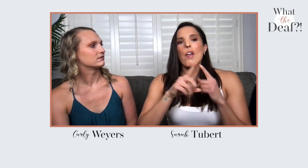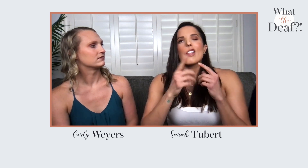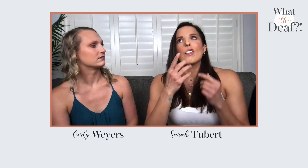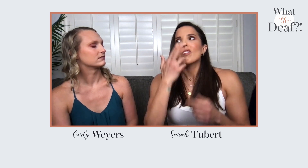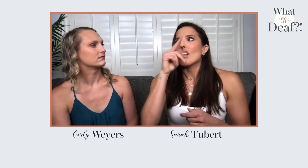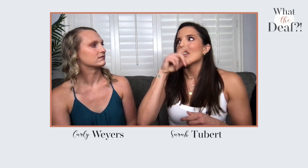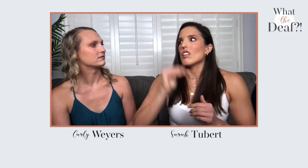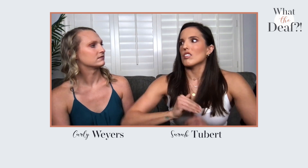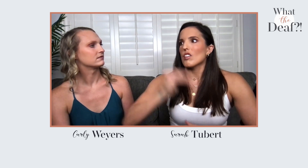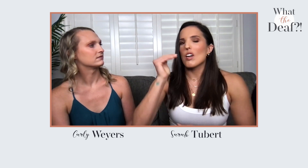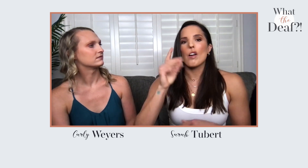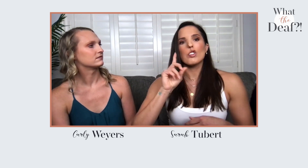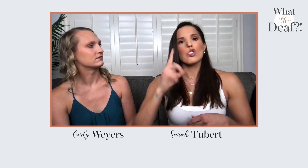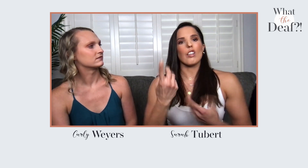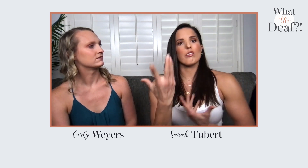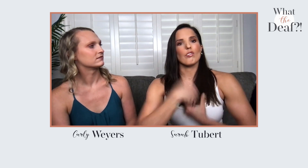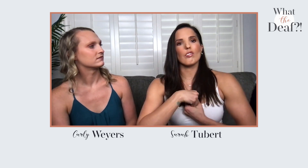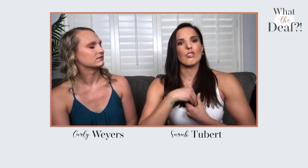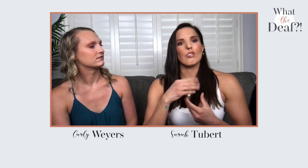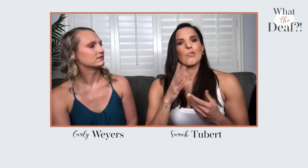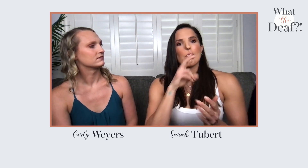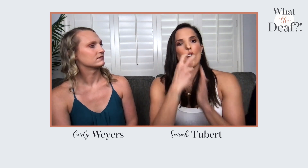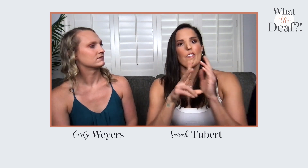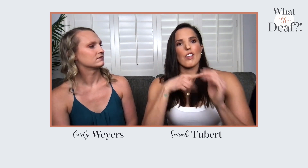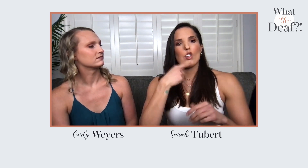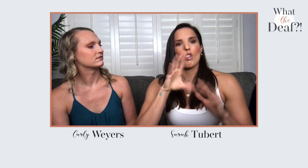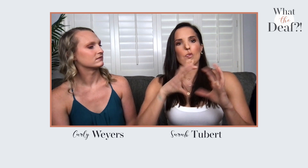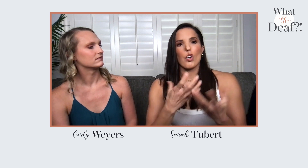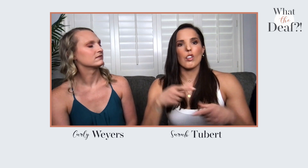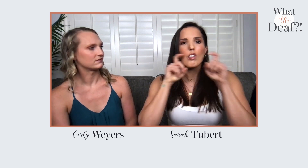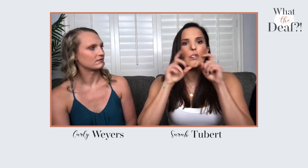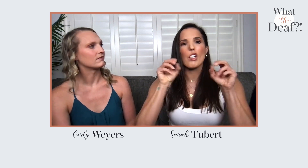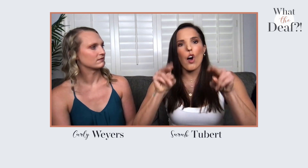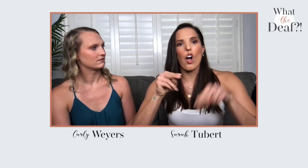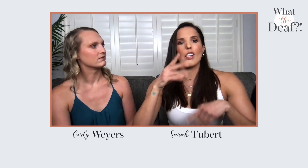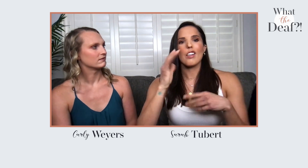And it's funny because growing up, it was just part of me being part of the hearing world,